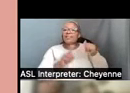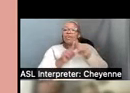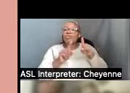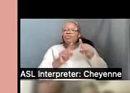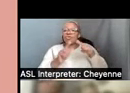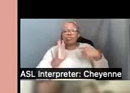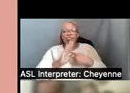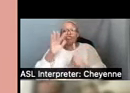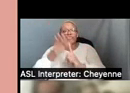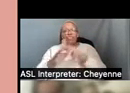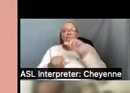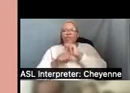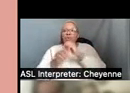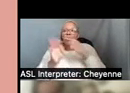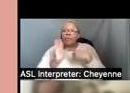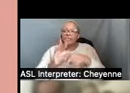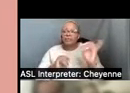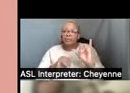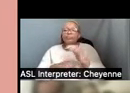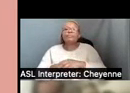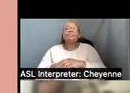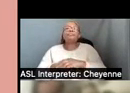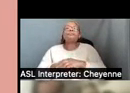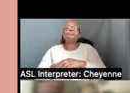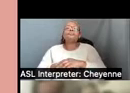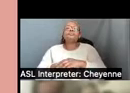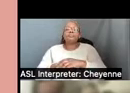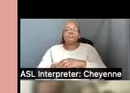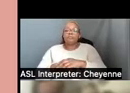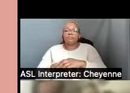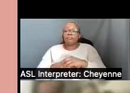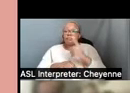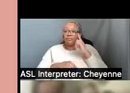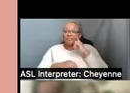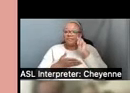manifested in the work sample. I think that is about it for me.